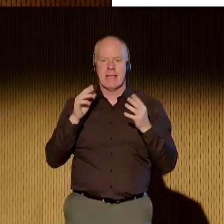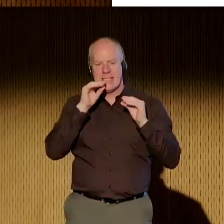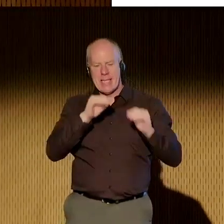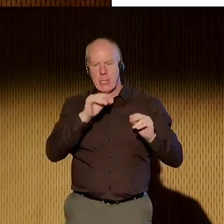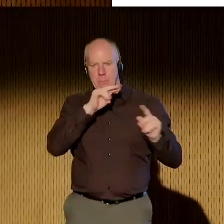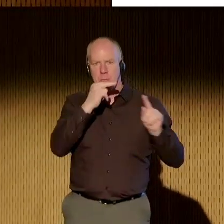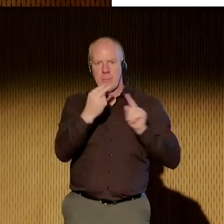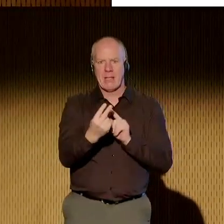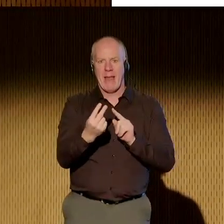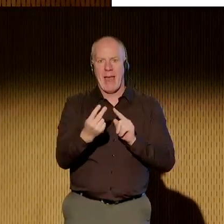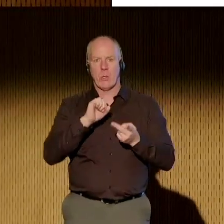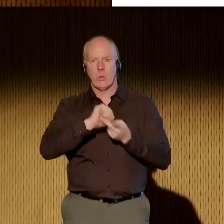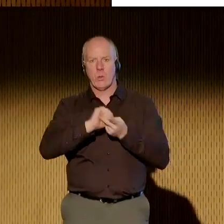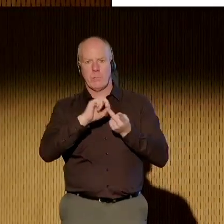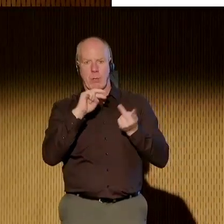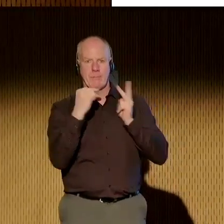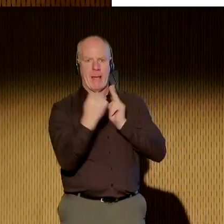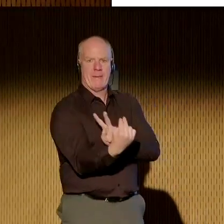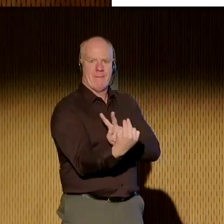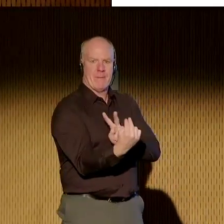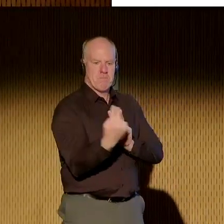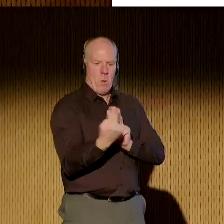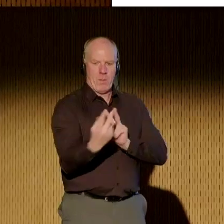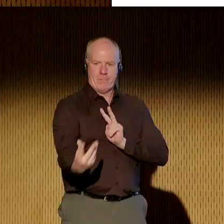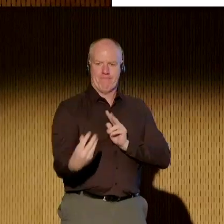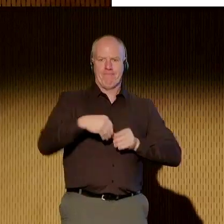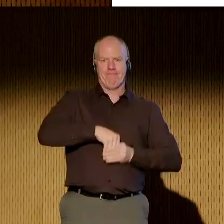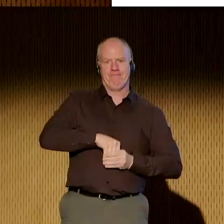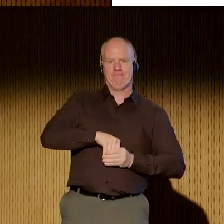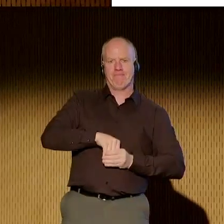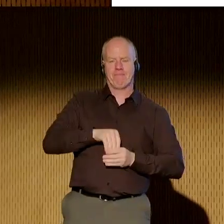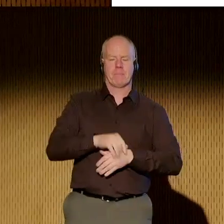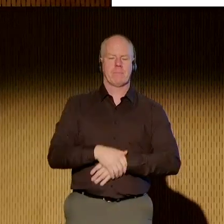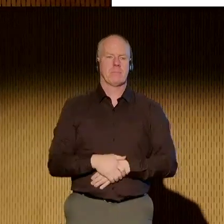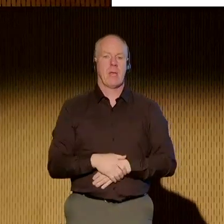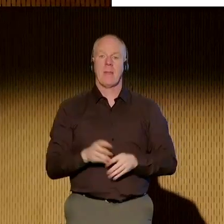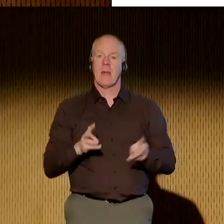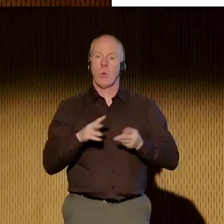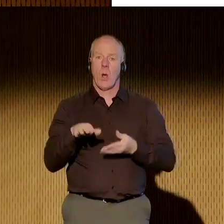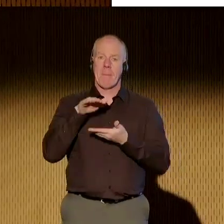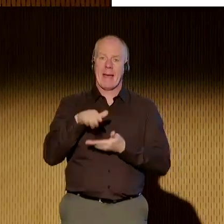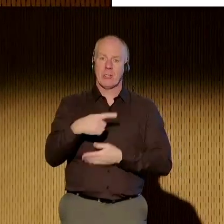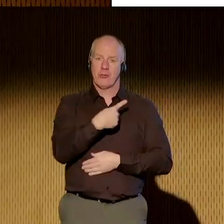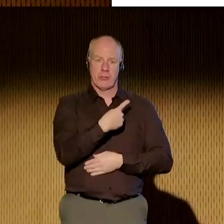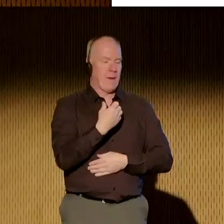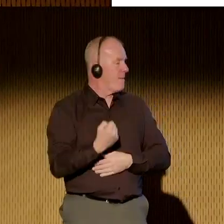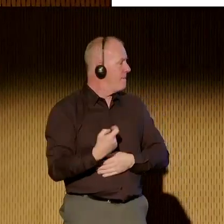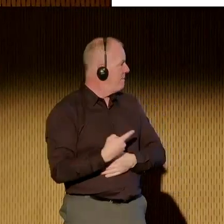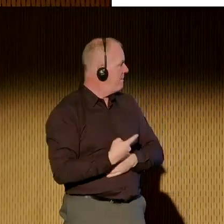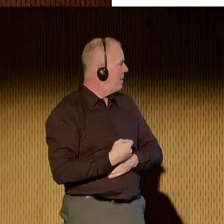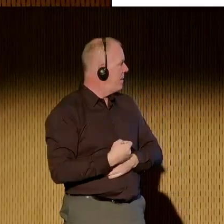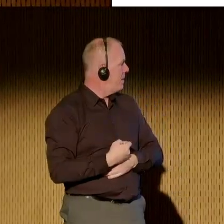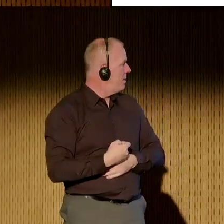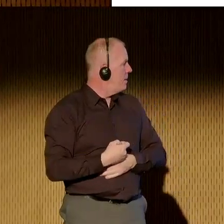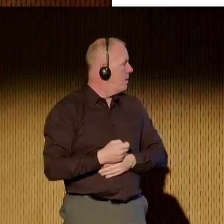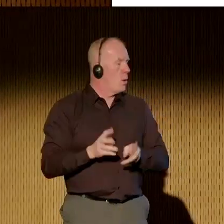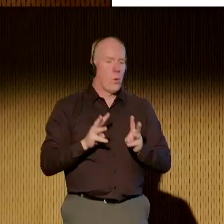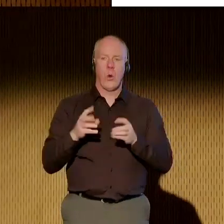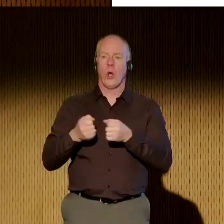the students perspective. In this work package we developed a workshop it's called 'the teacher's